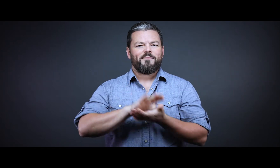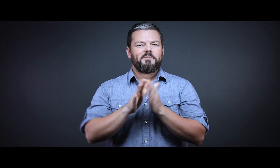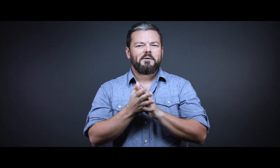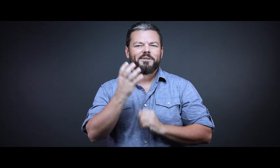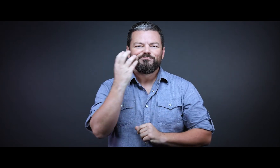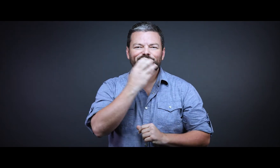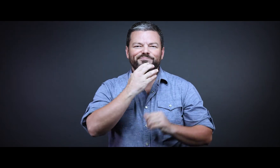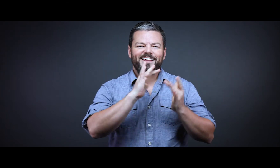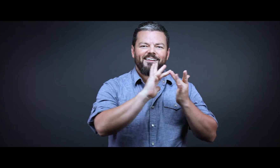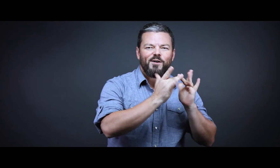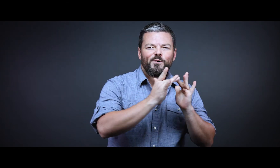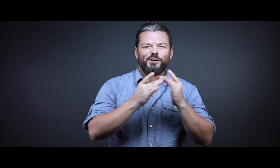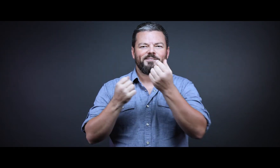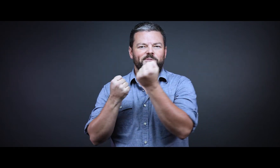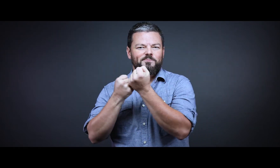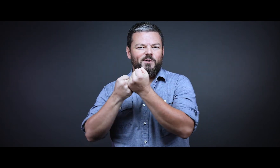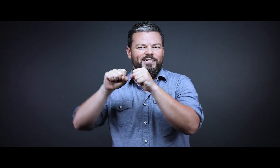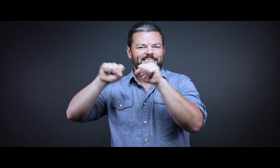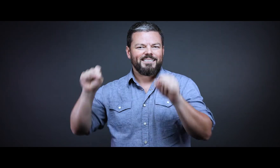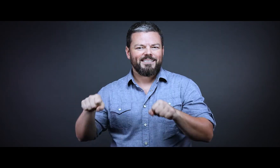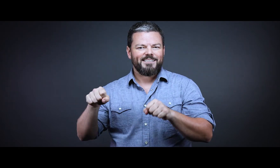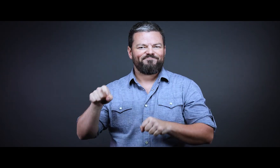to an incredible network and support system.